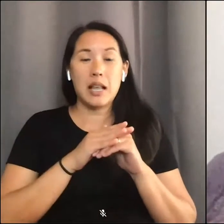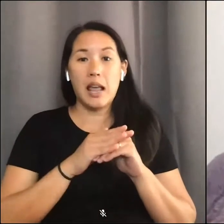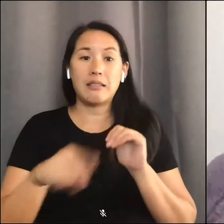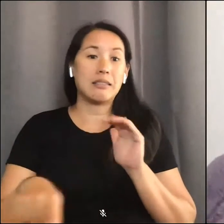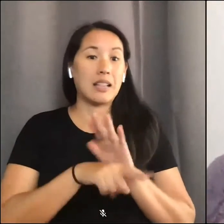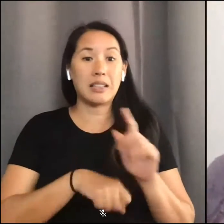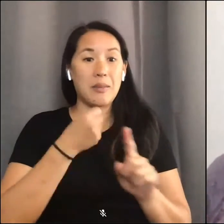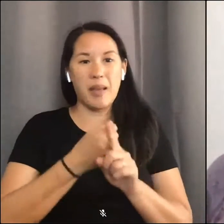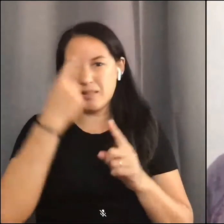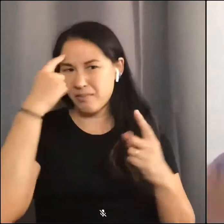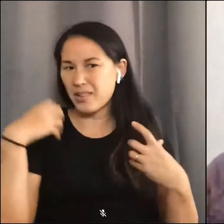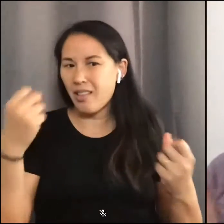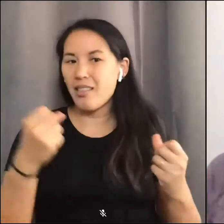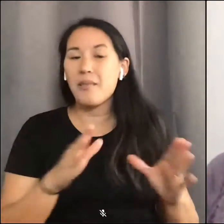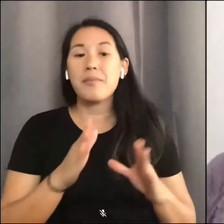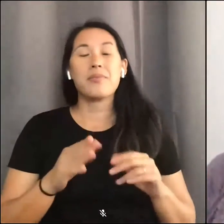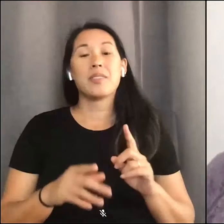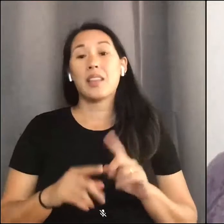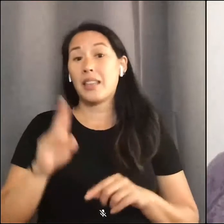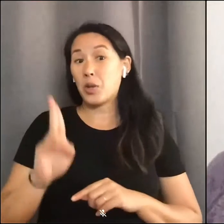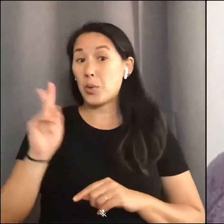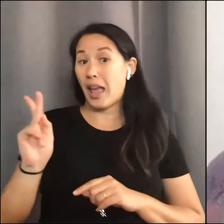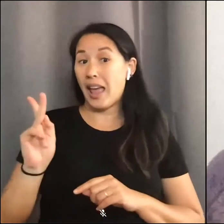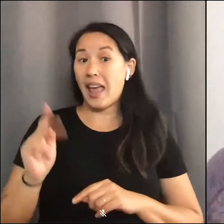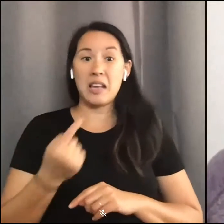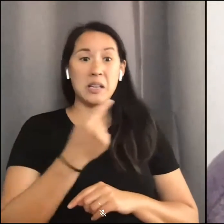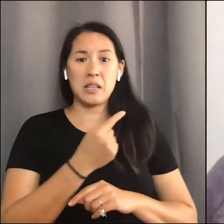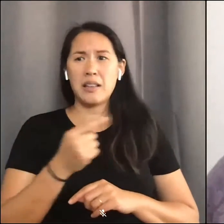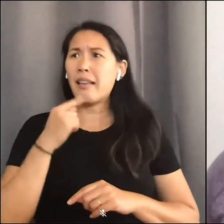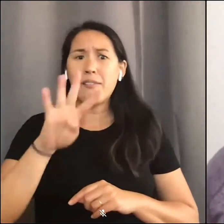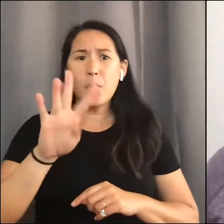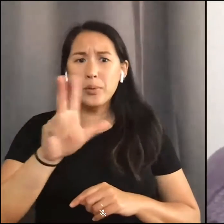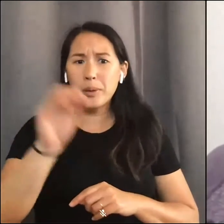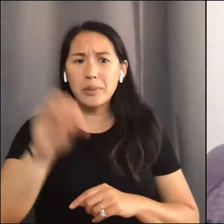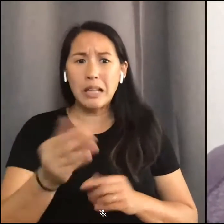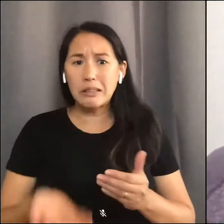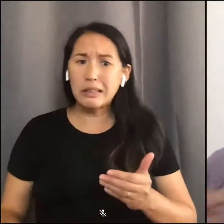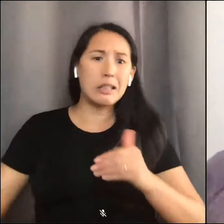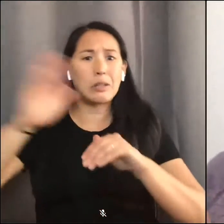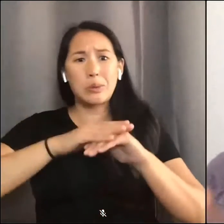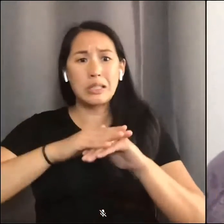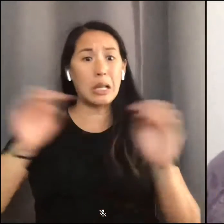their mental health um over in the uk they've seen like a 43 increase in emergency visits the